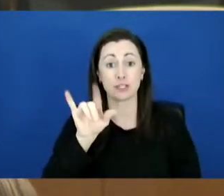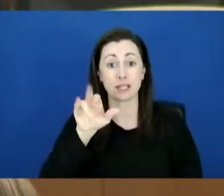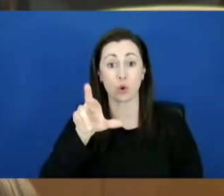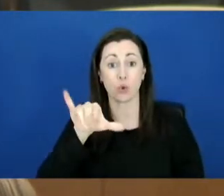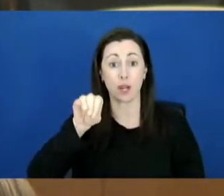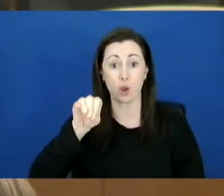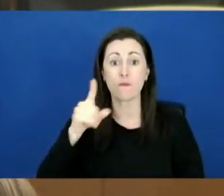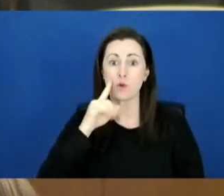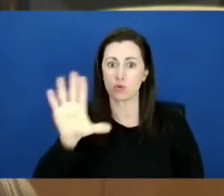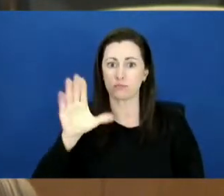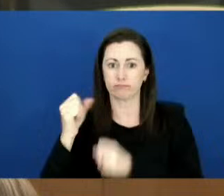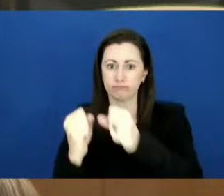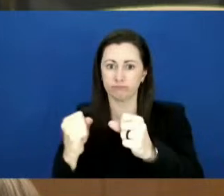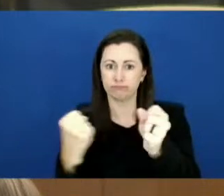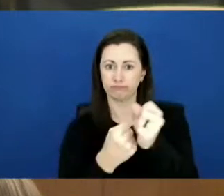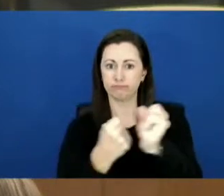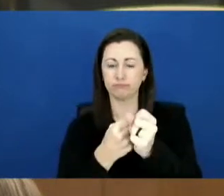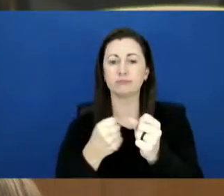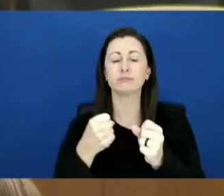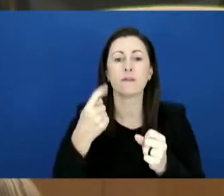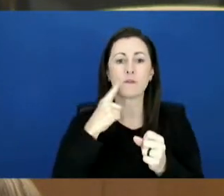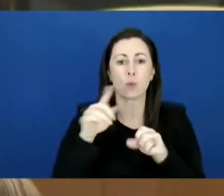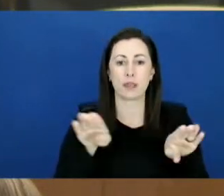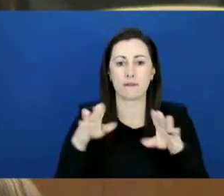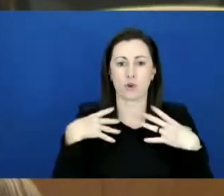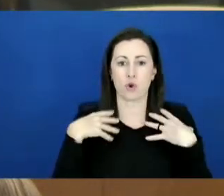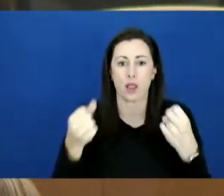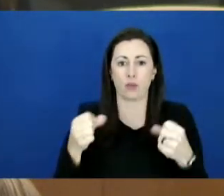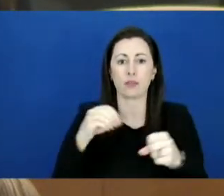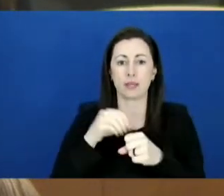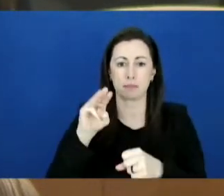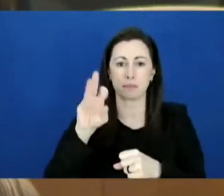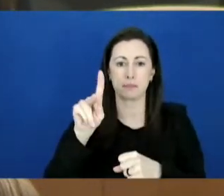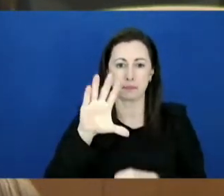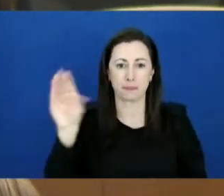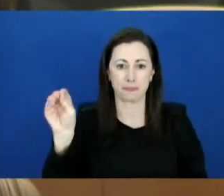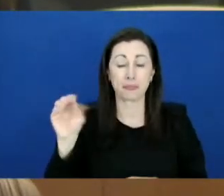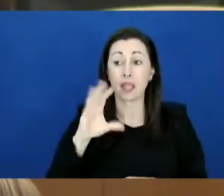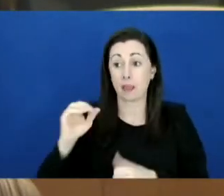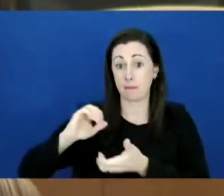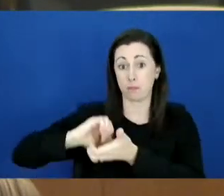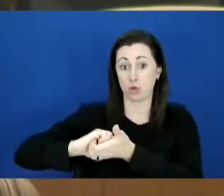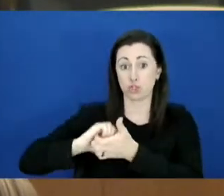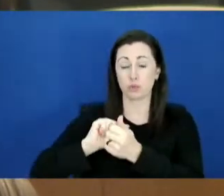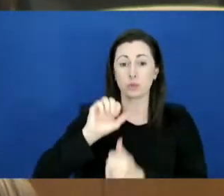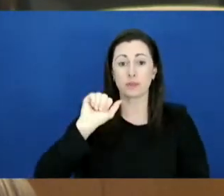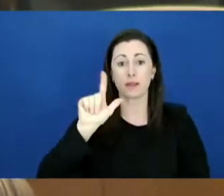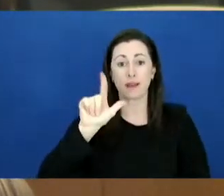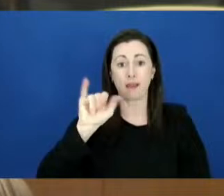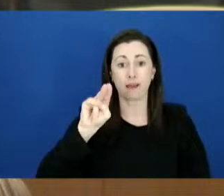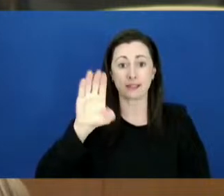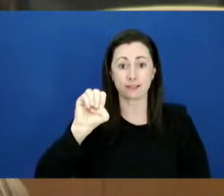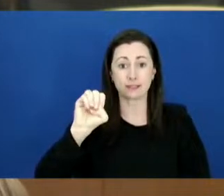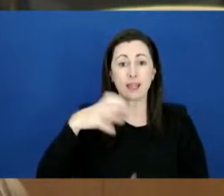YOU TO COUNTY MANAGER DIORIO, FOR YOUR VIGOROUS SUPPORT AND